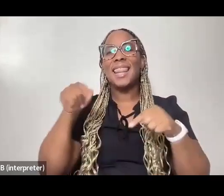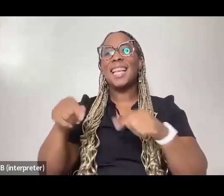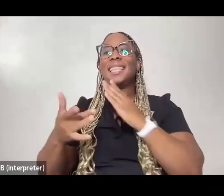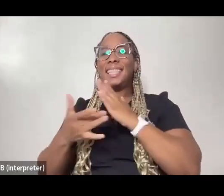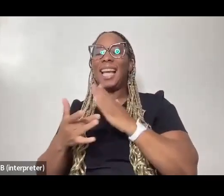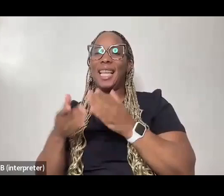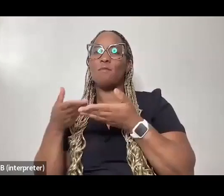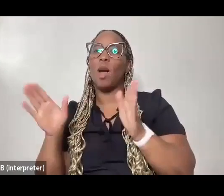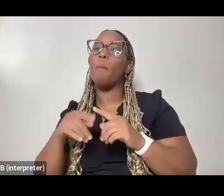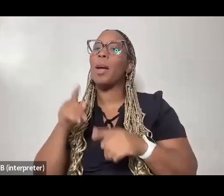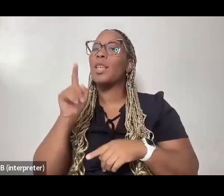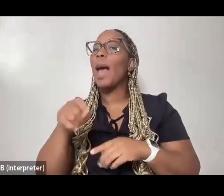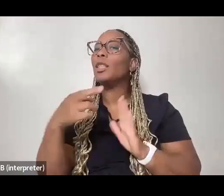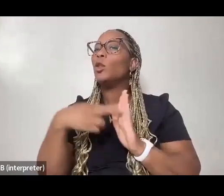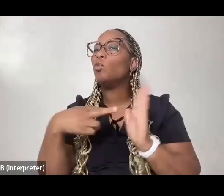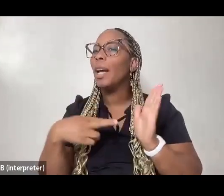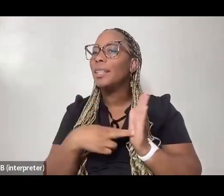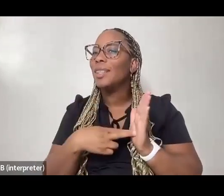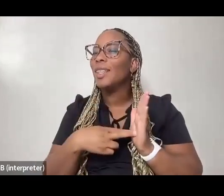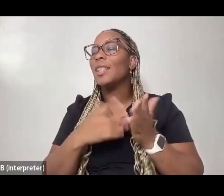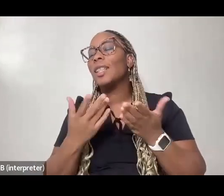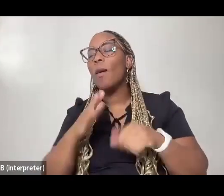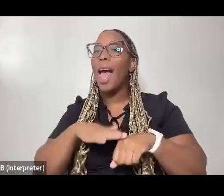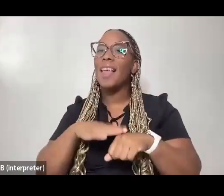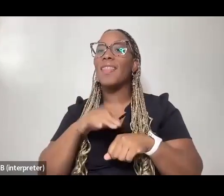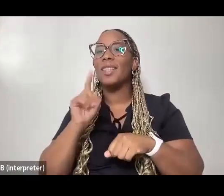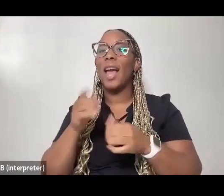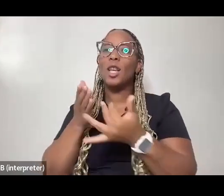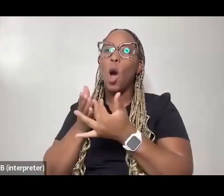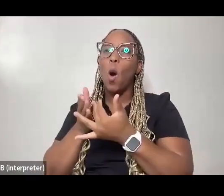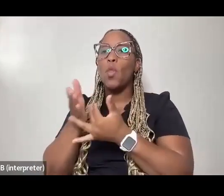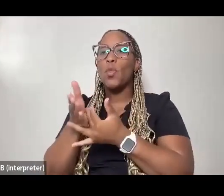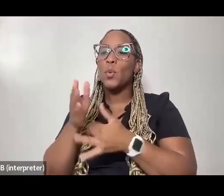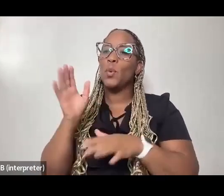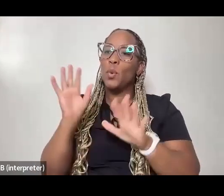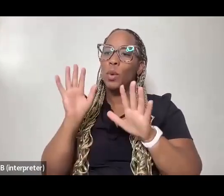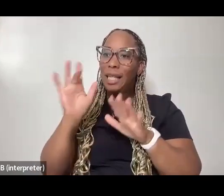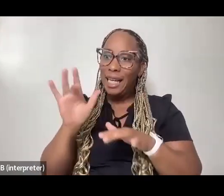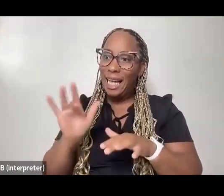But you didn't have to register for a. So you at least had to go through clicking that you don't